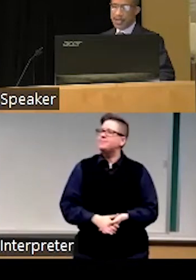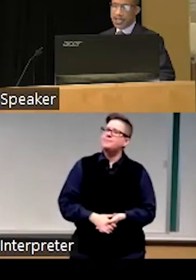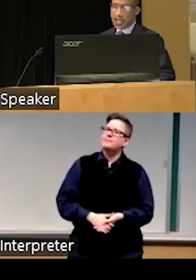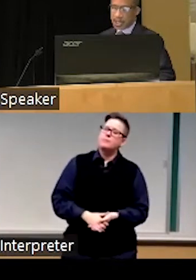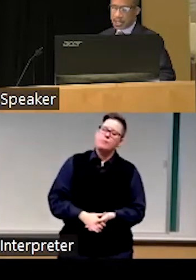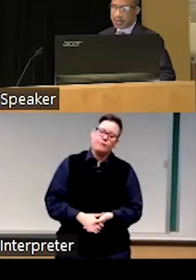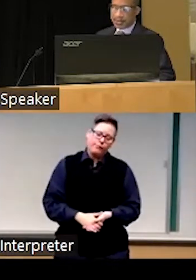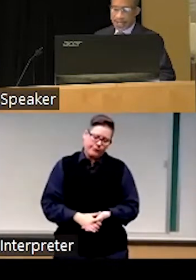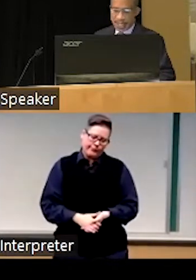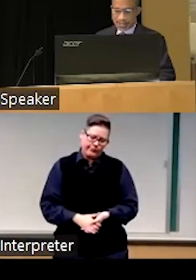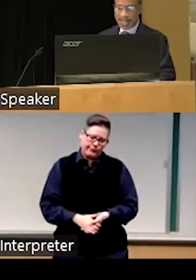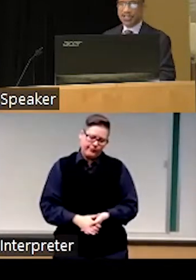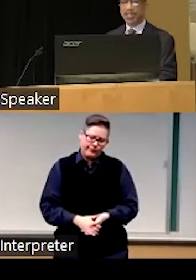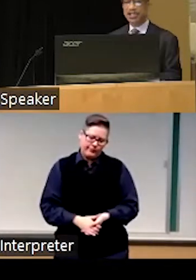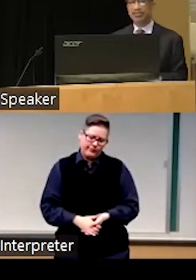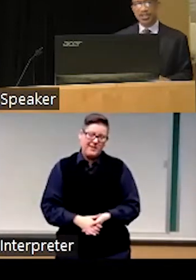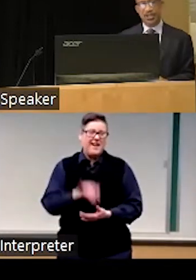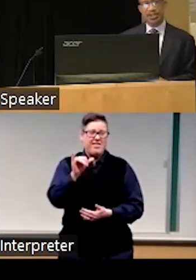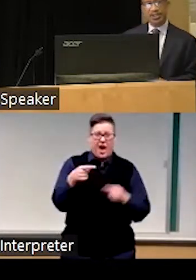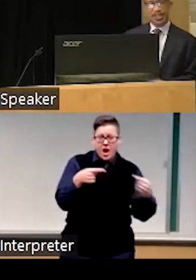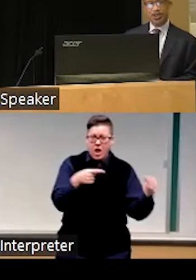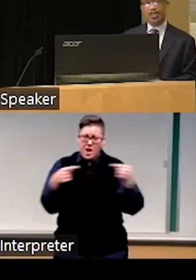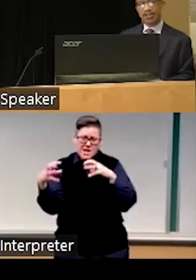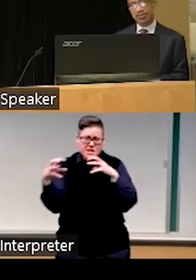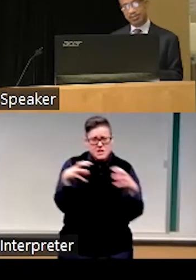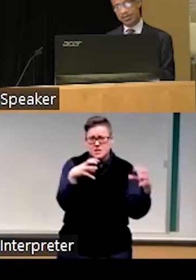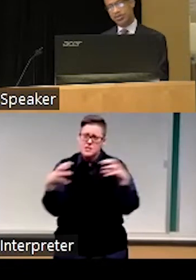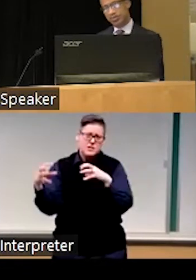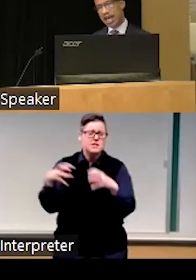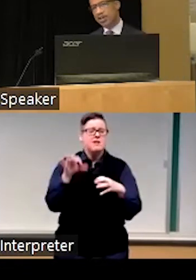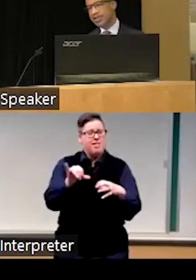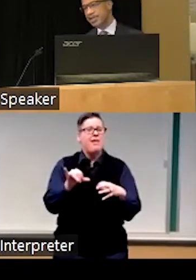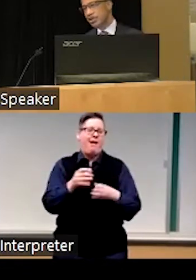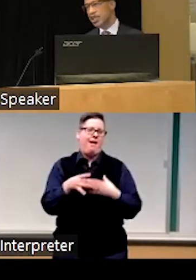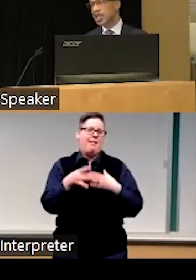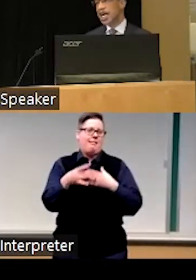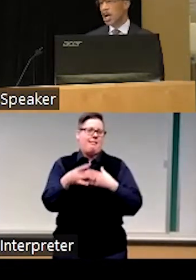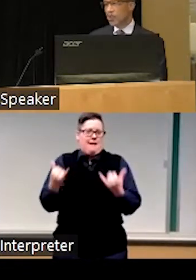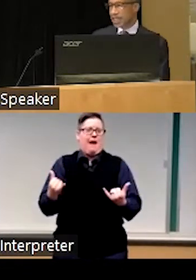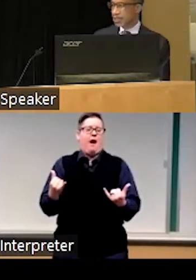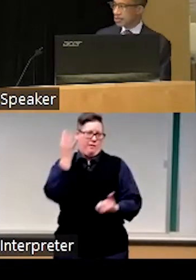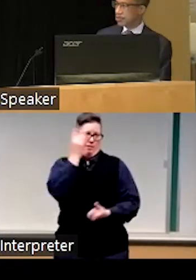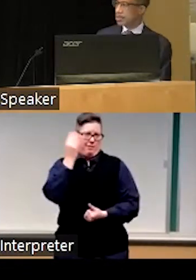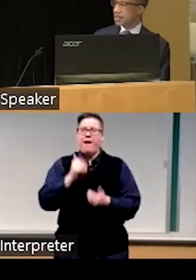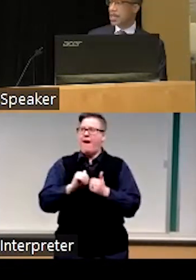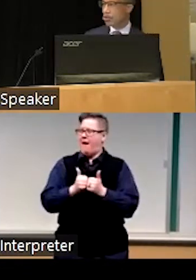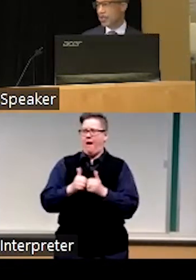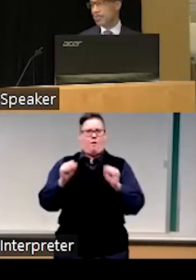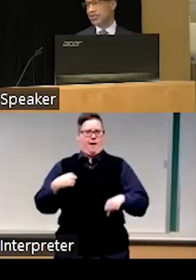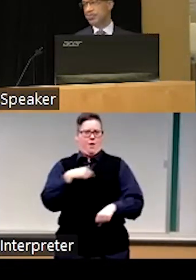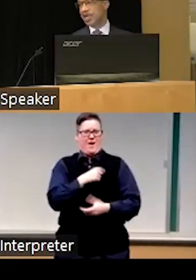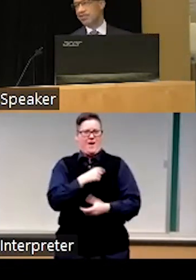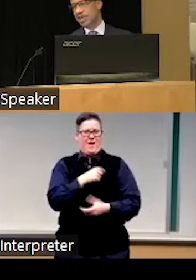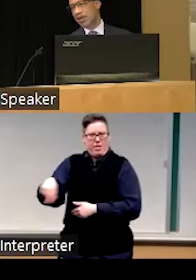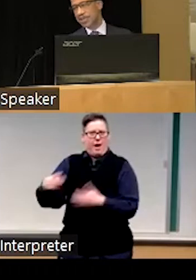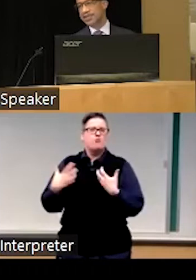okay and this tension and division leads me to to now consider how we can help people to recover how